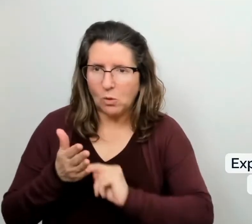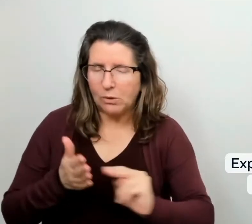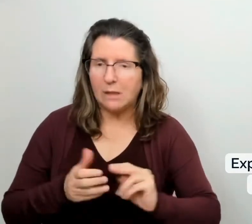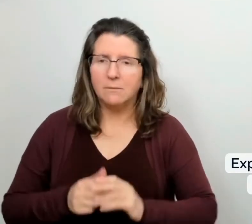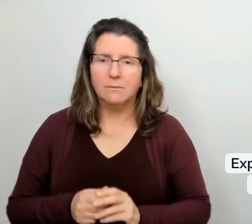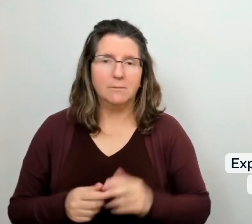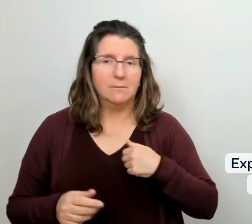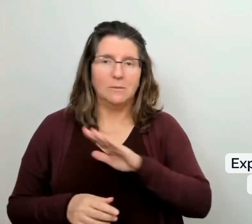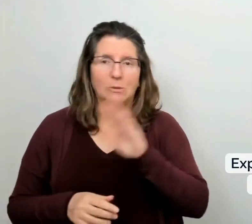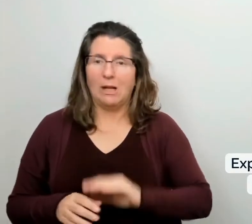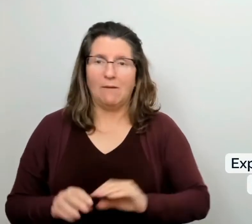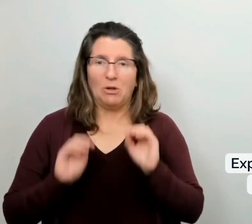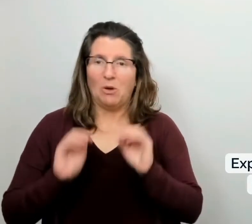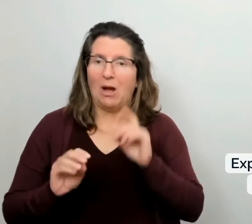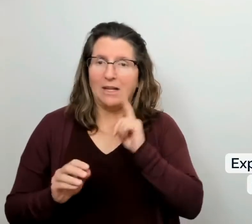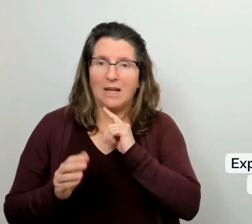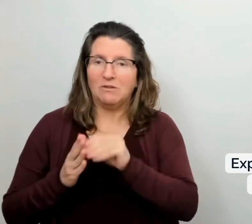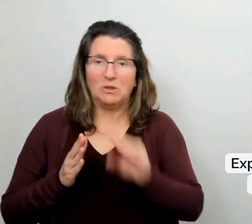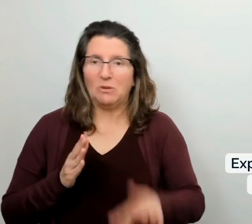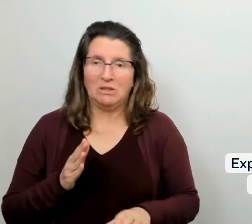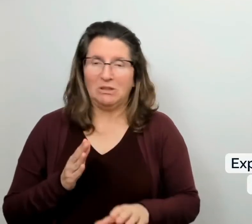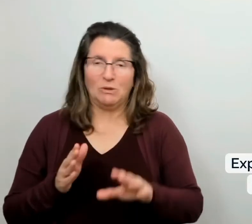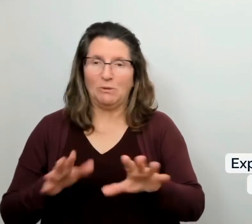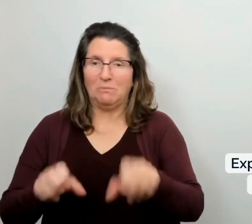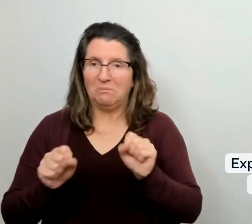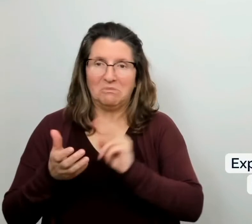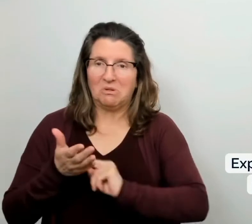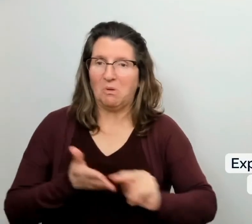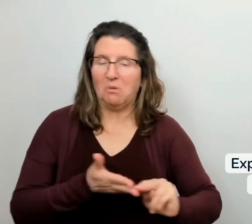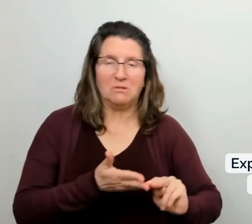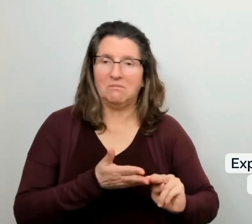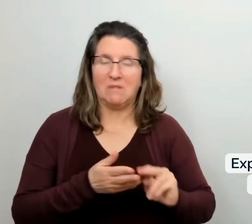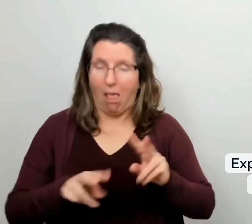Having said that, I never taught note-taking strategies to deaf students.